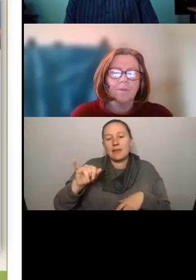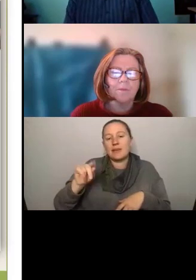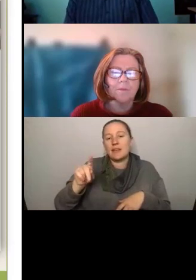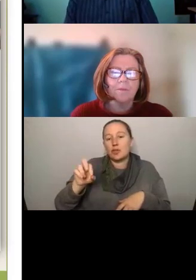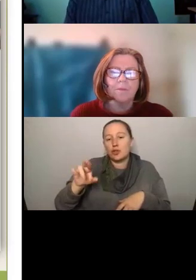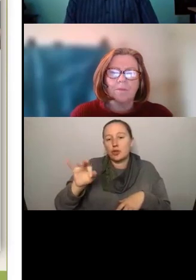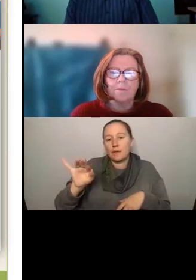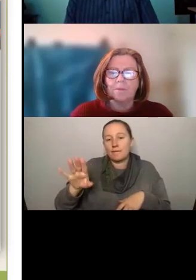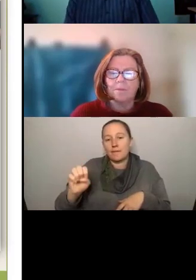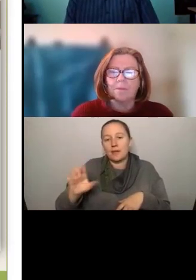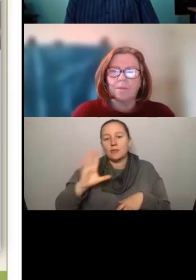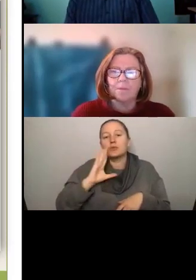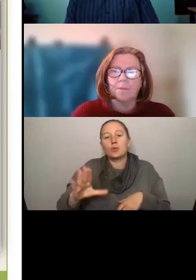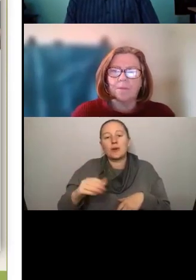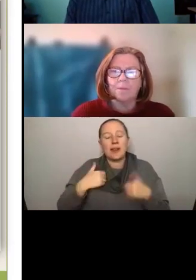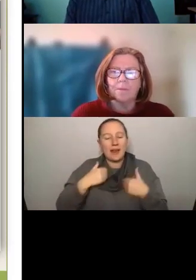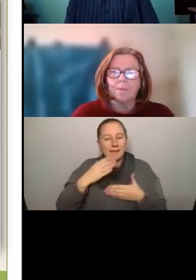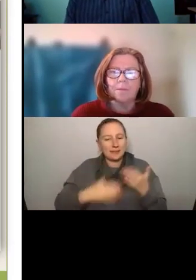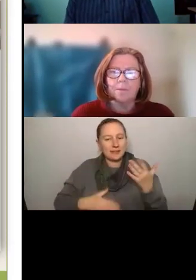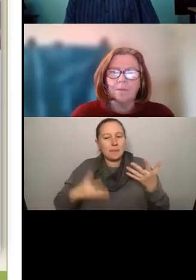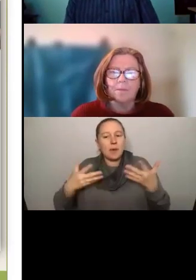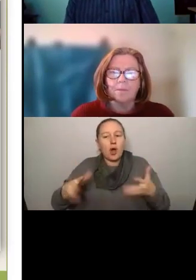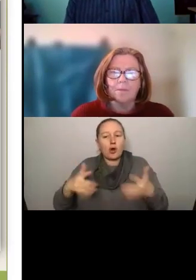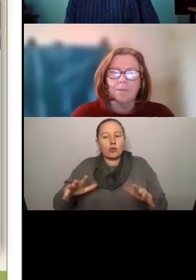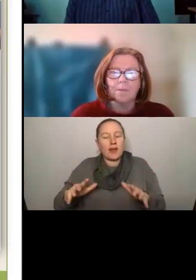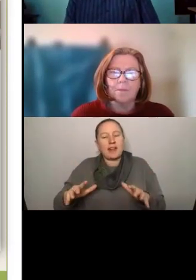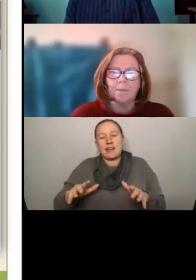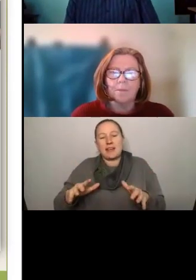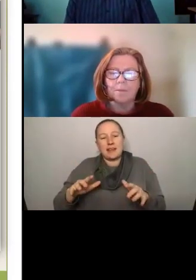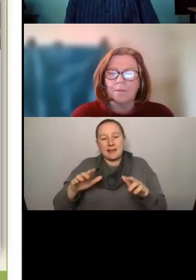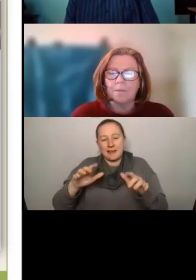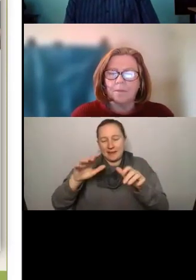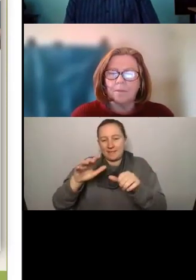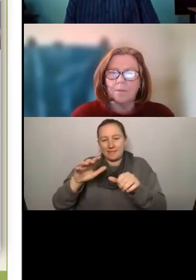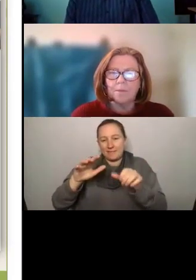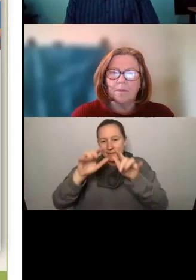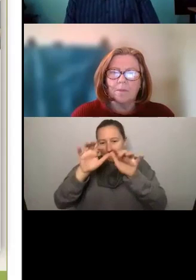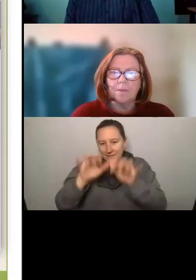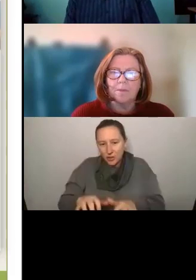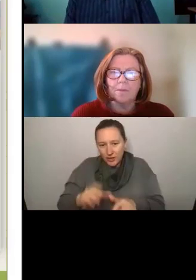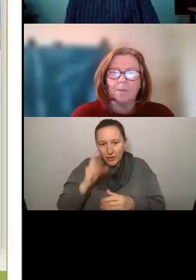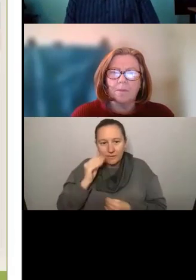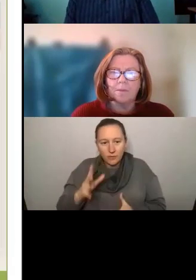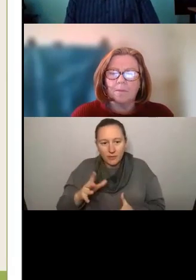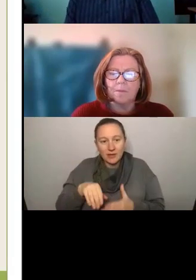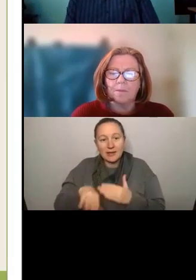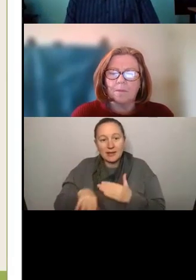some pre-populated information. But then you're going to come into ASSIST and complete the process there.